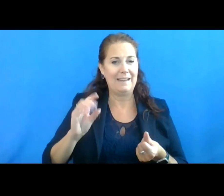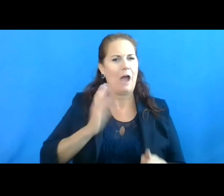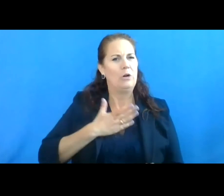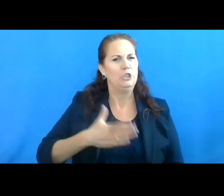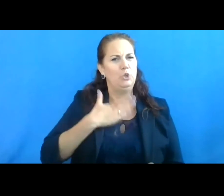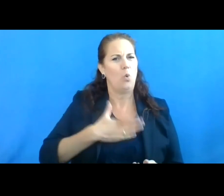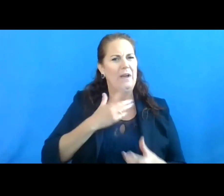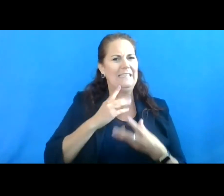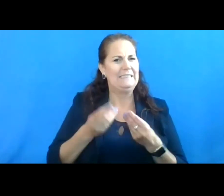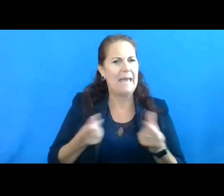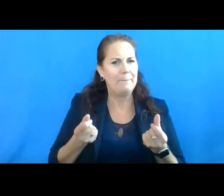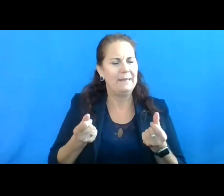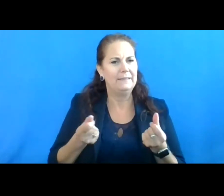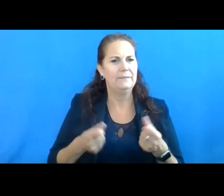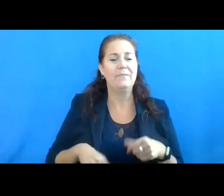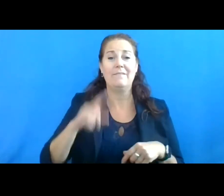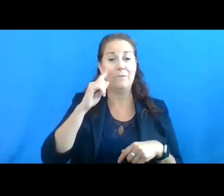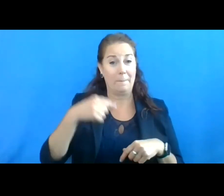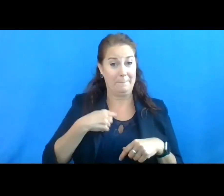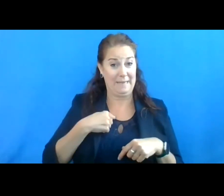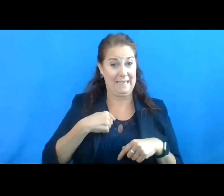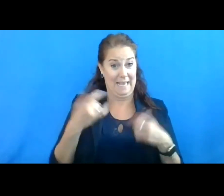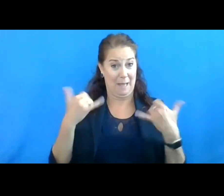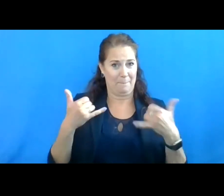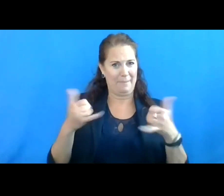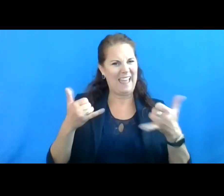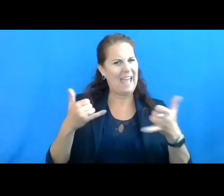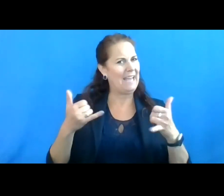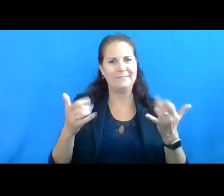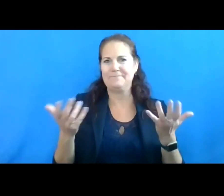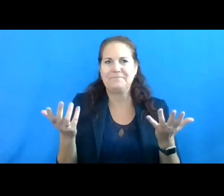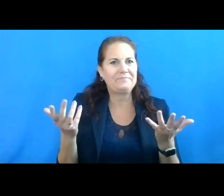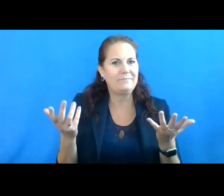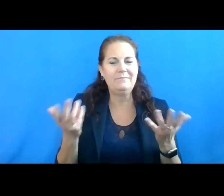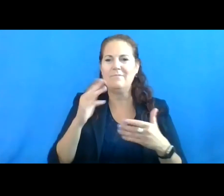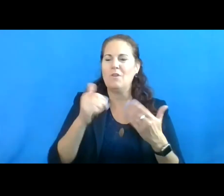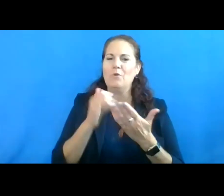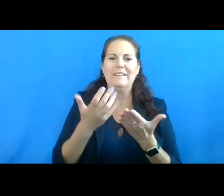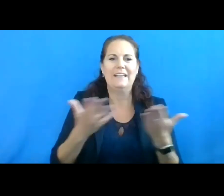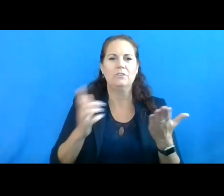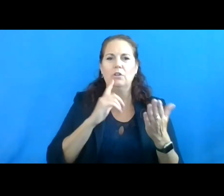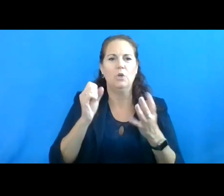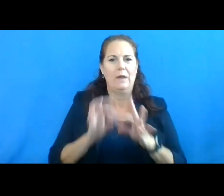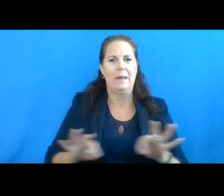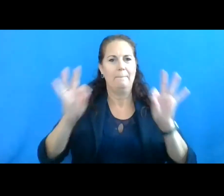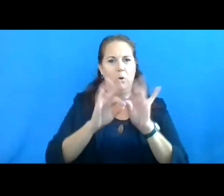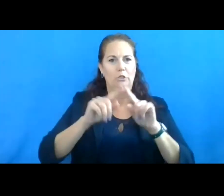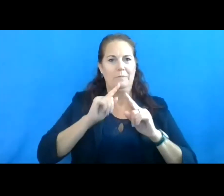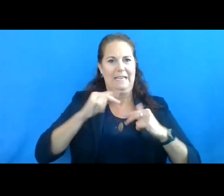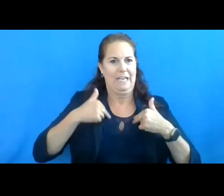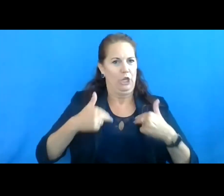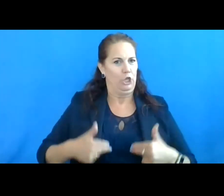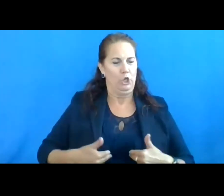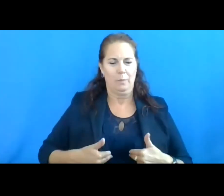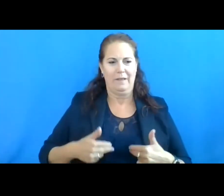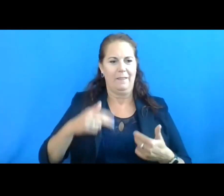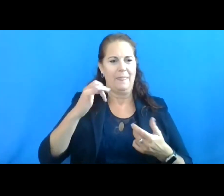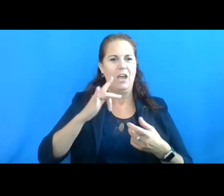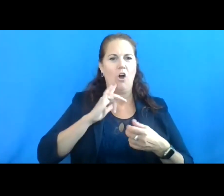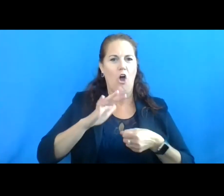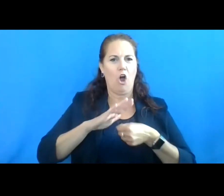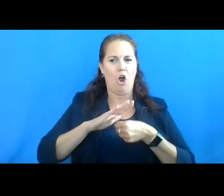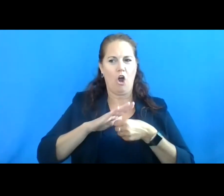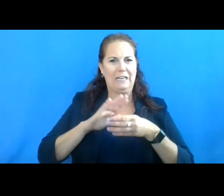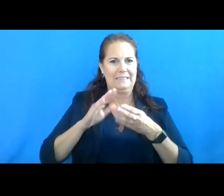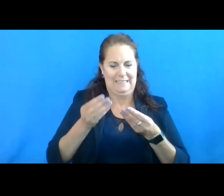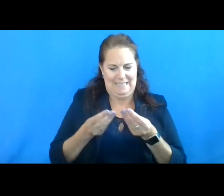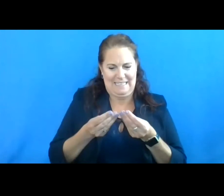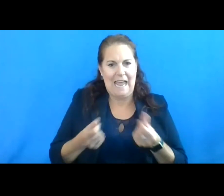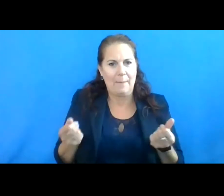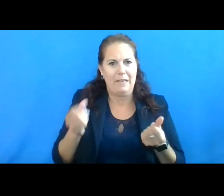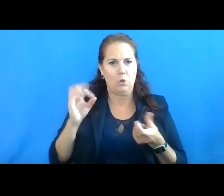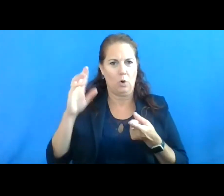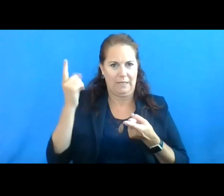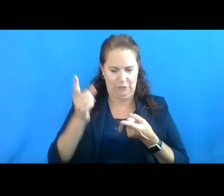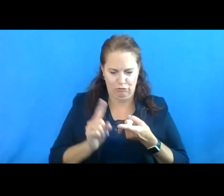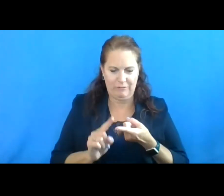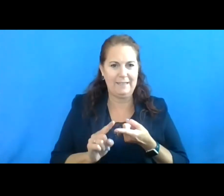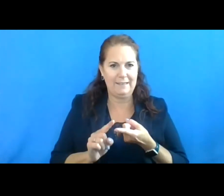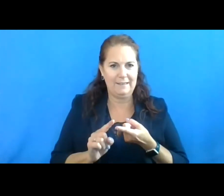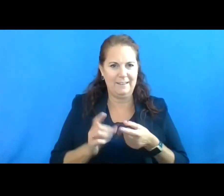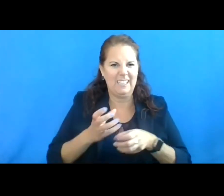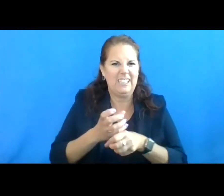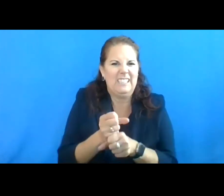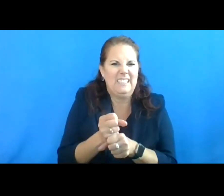For me, play, all of these things that are so important to be human are dampened or constricted.